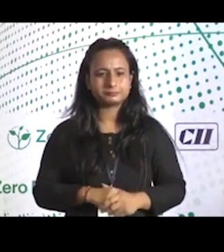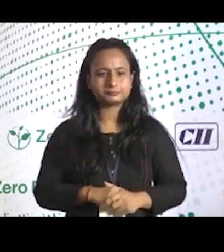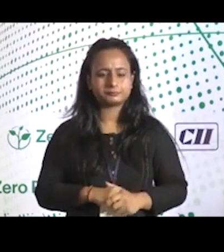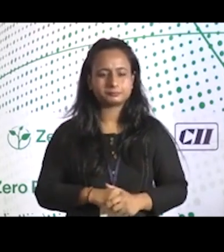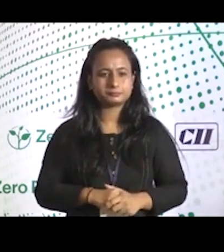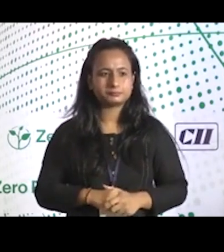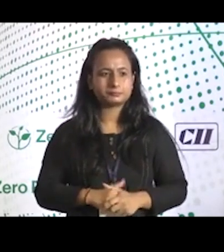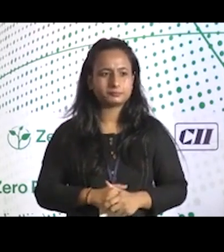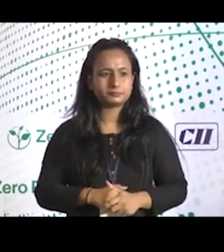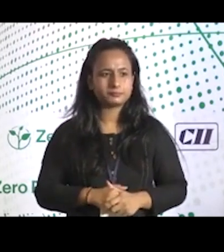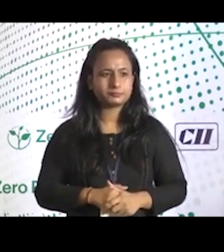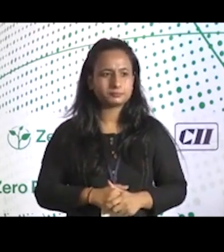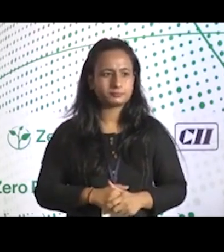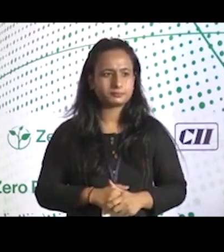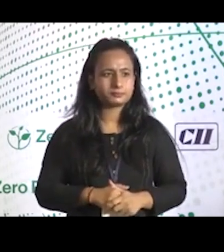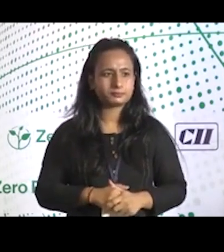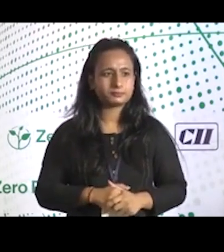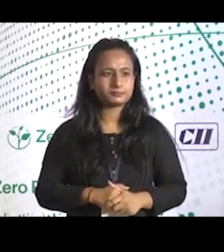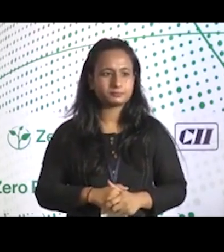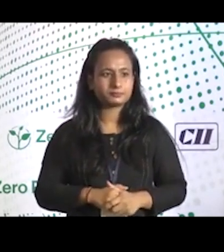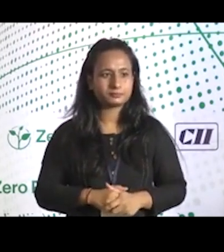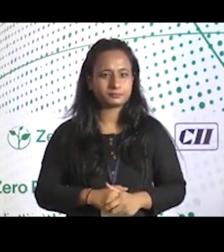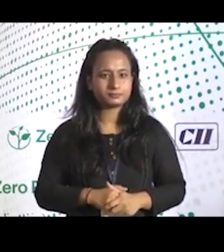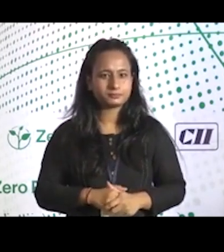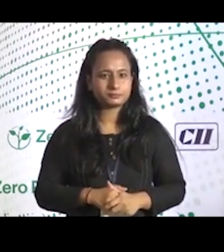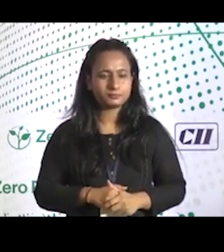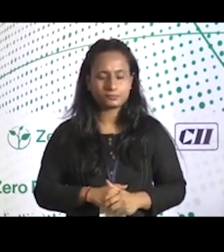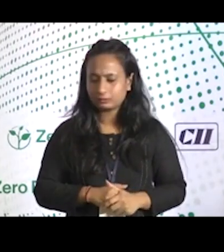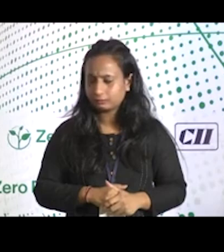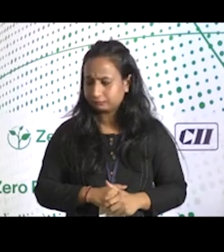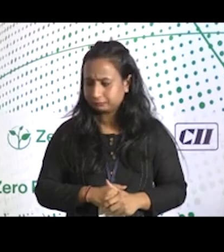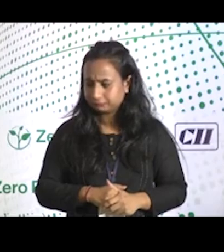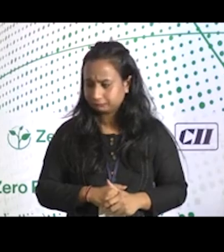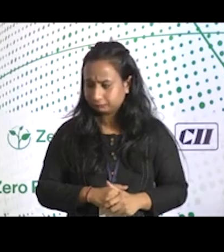So maybe if we can just start off by addressing the point you made